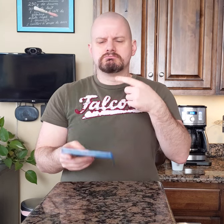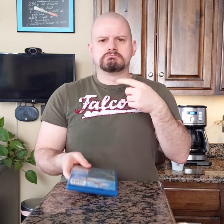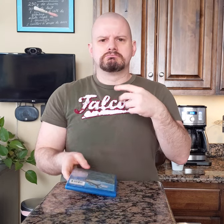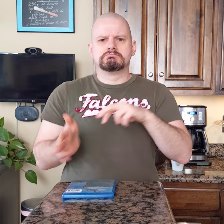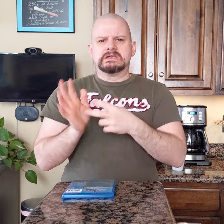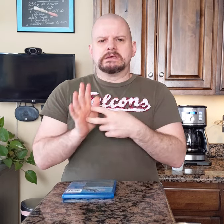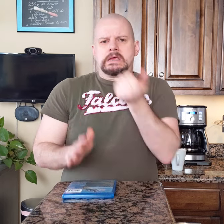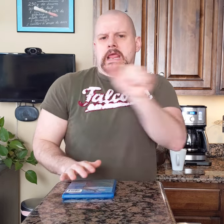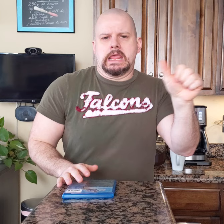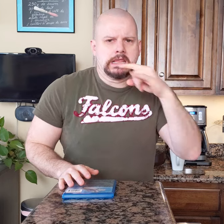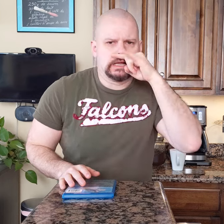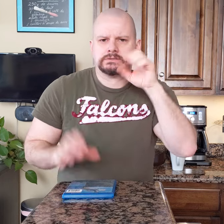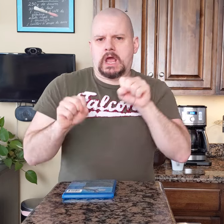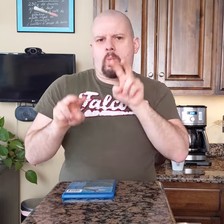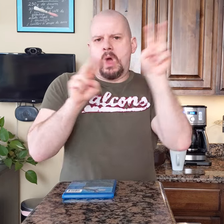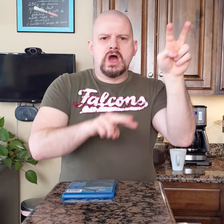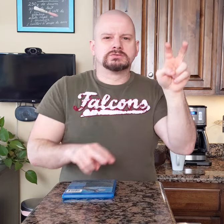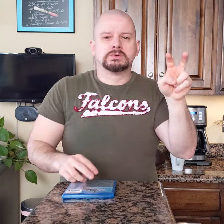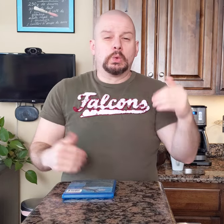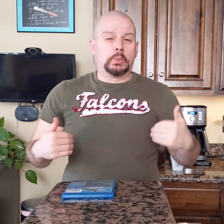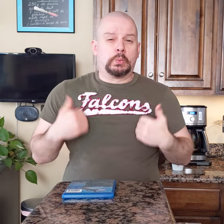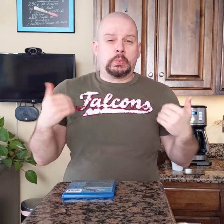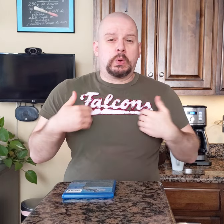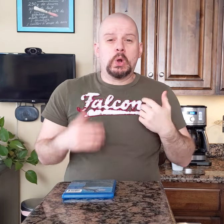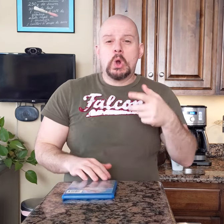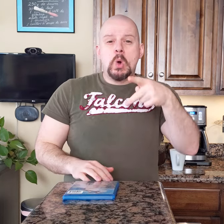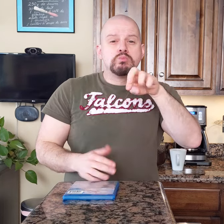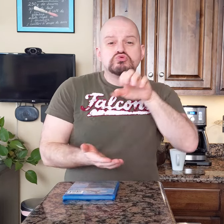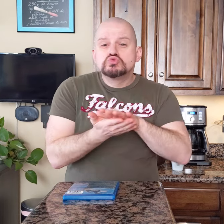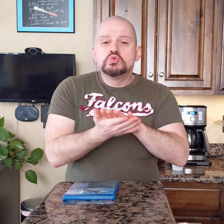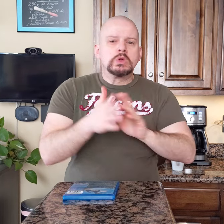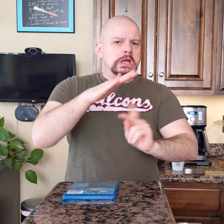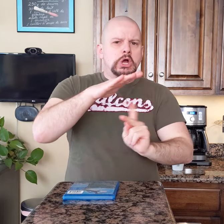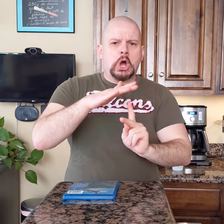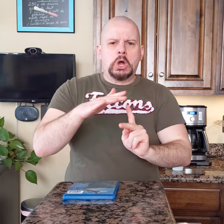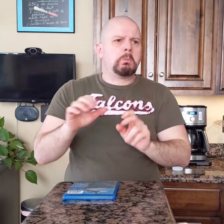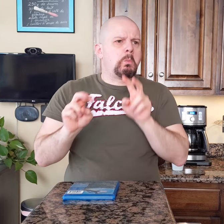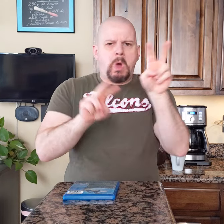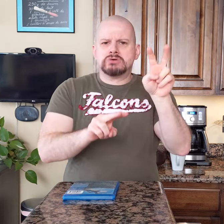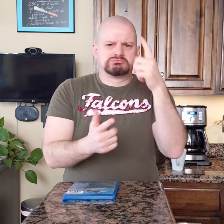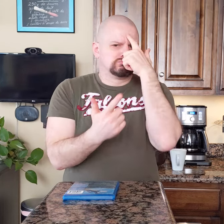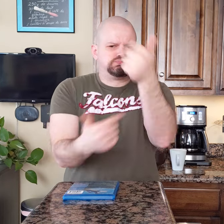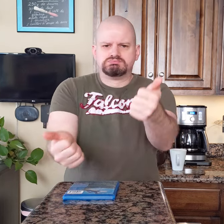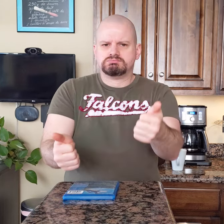this means kids of any age can watch it publicly like preschoolers or kindergarteners.